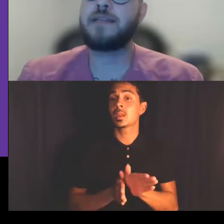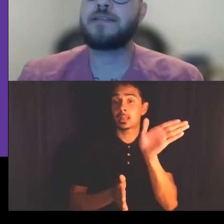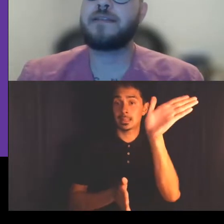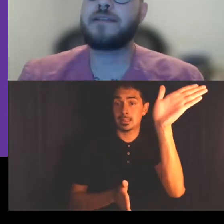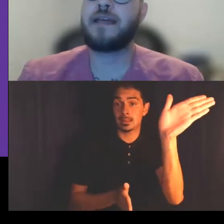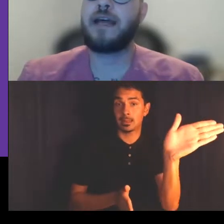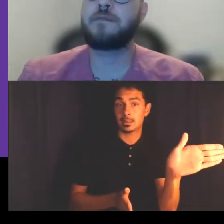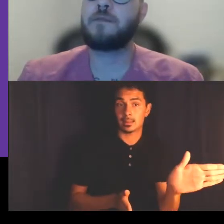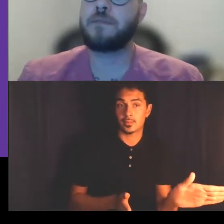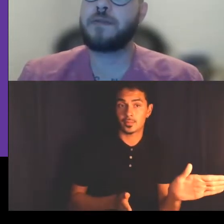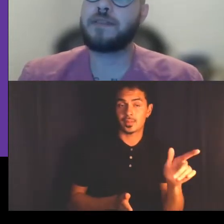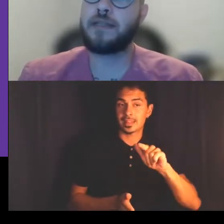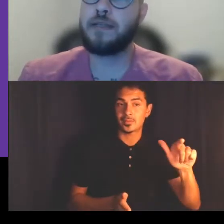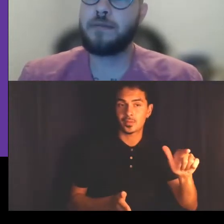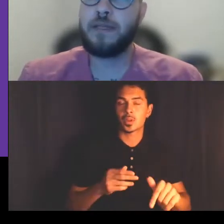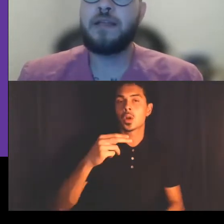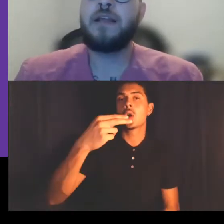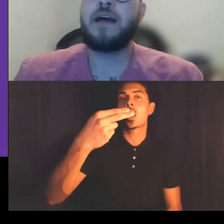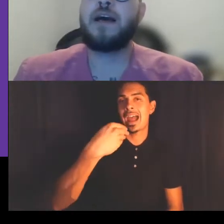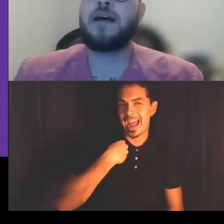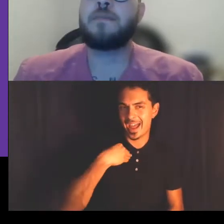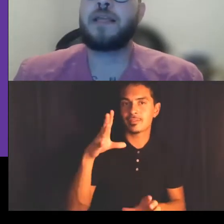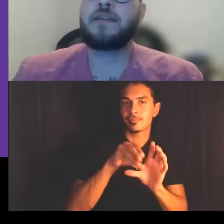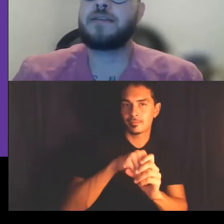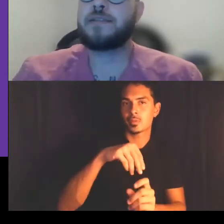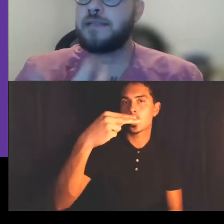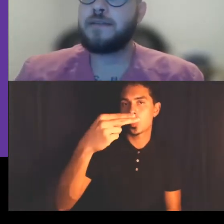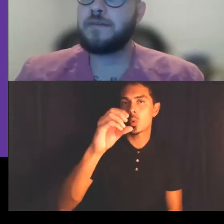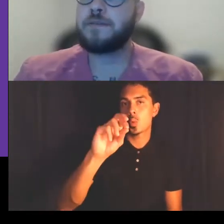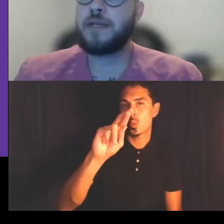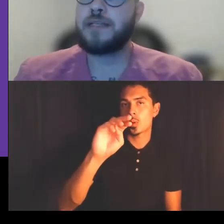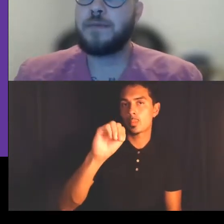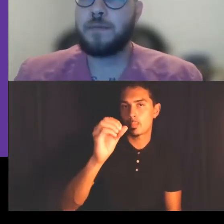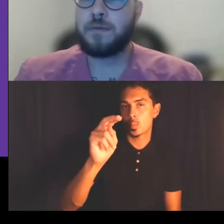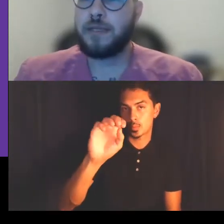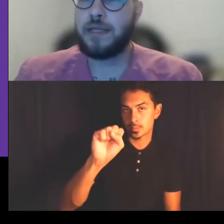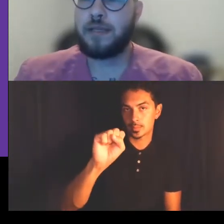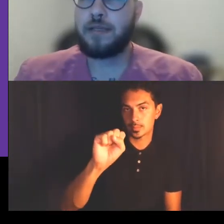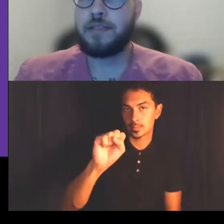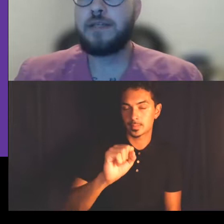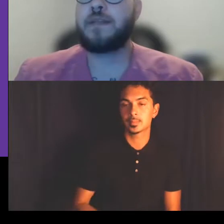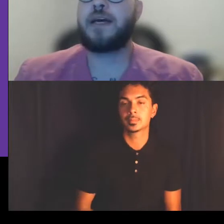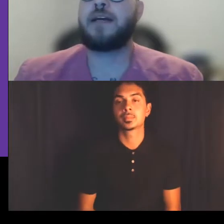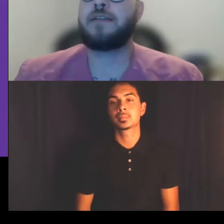has things that have hormones in them, and there's lots of different ways people can achieve that.